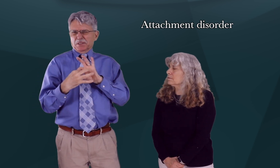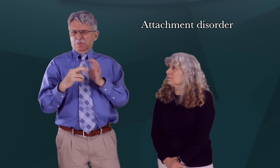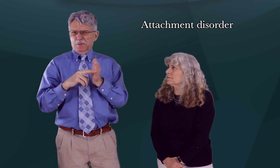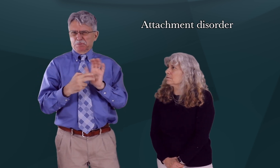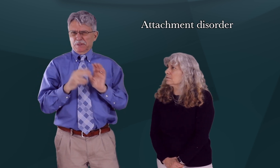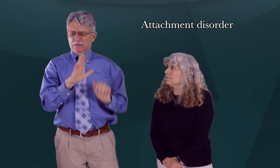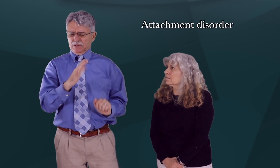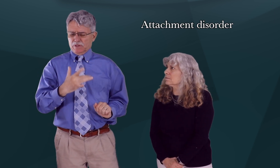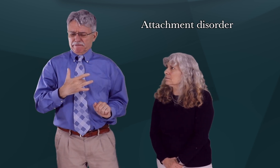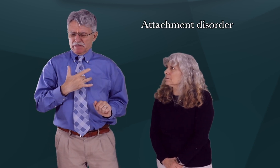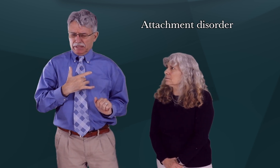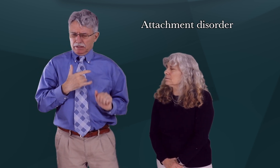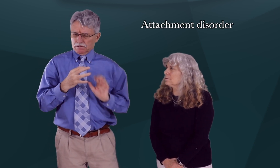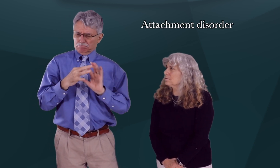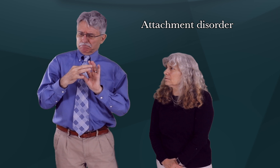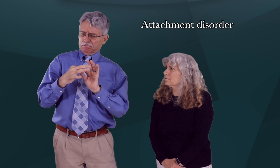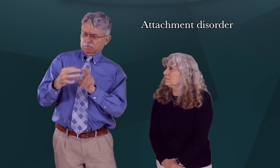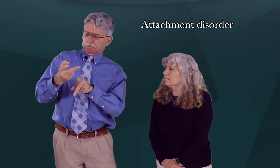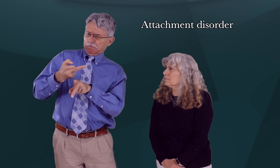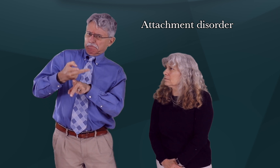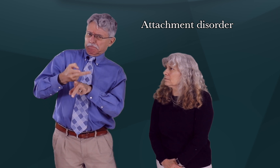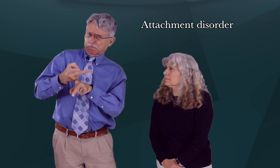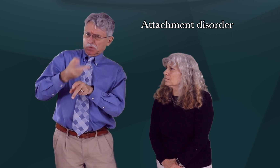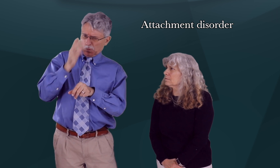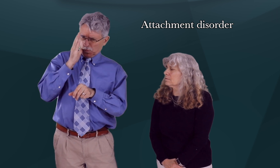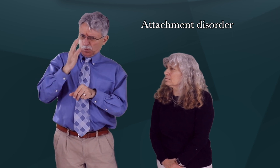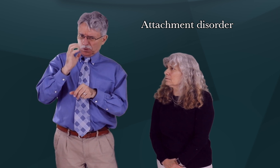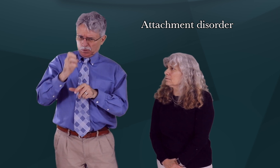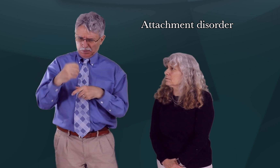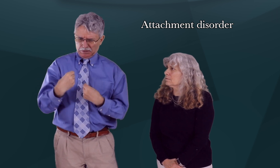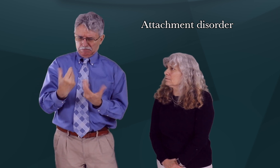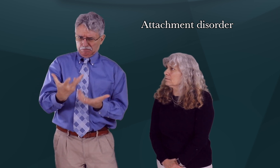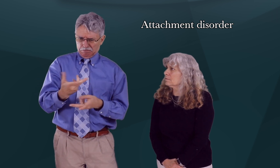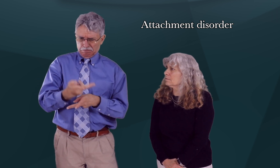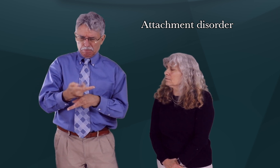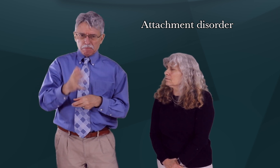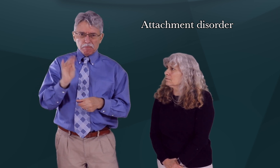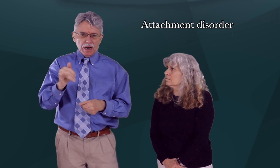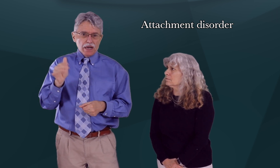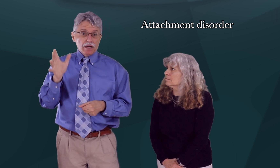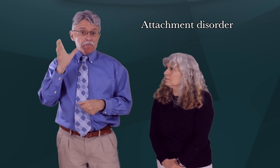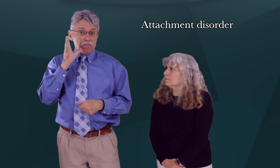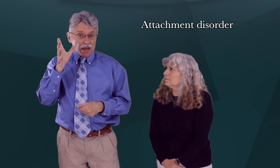Attachment is that sense that they're -- that your caretaker will take care of you,